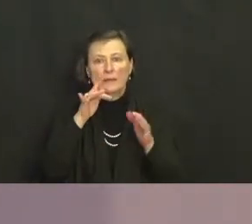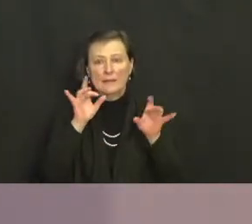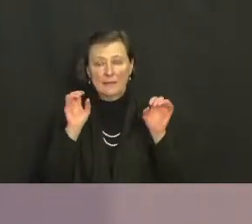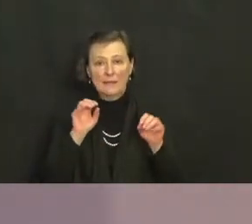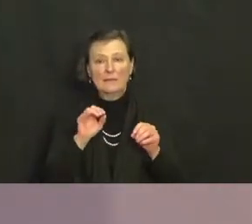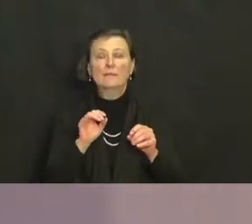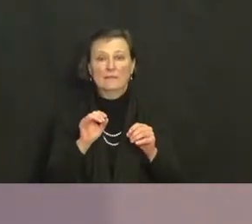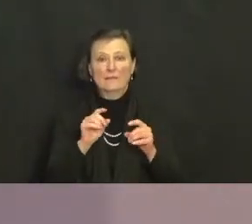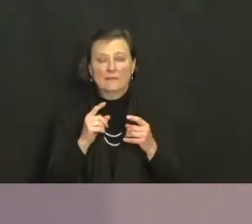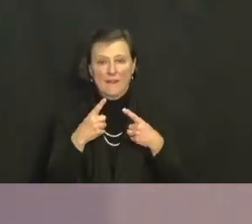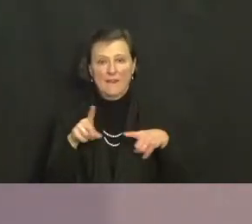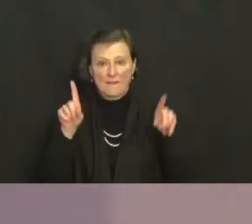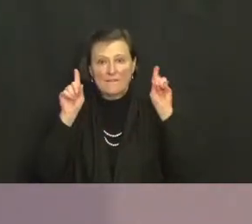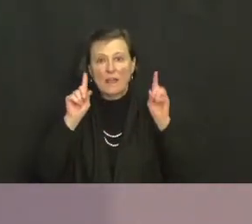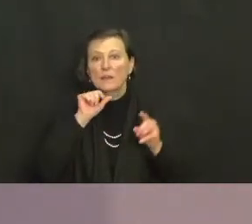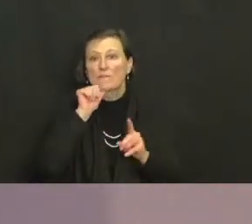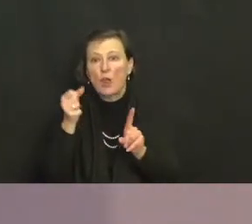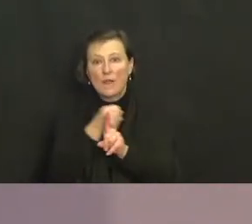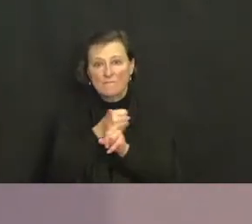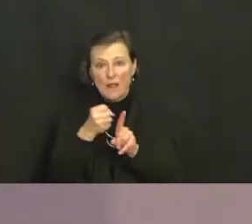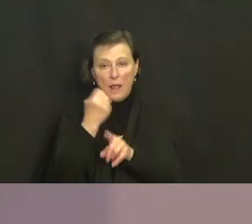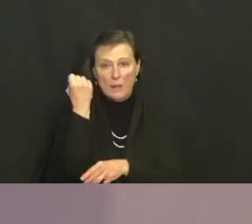protests against British rule.